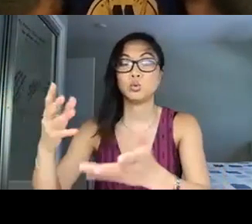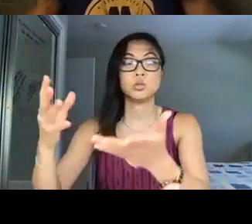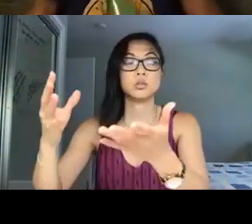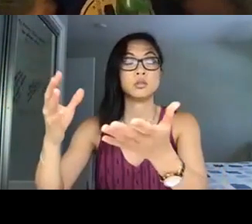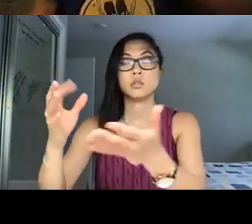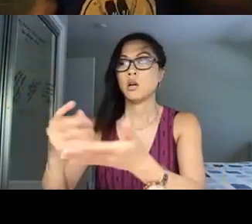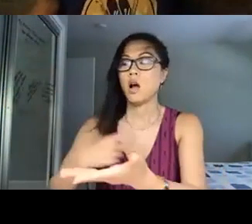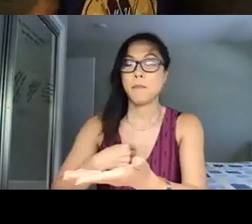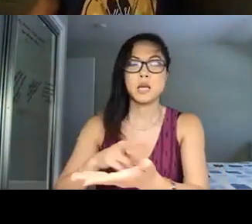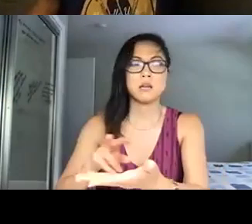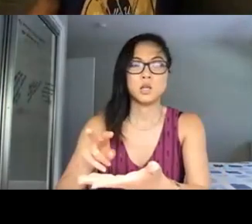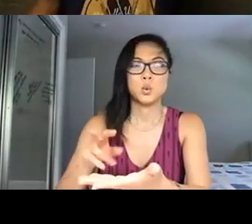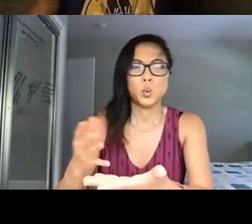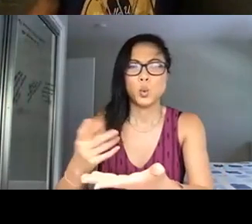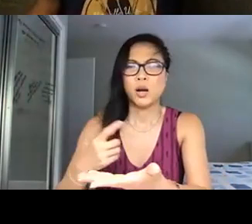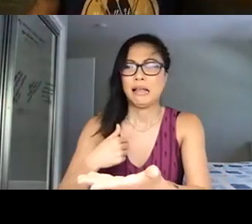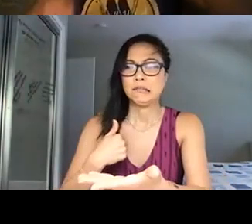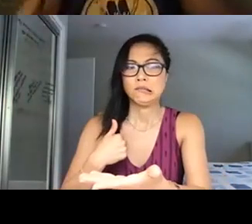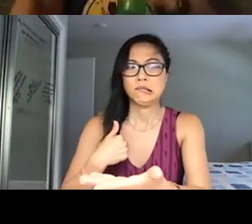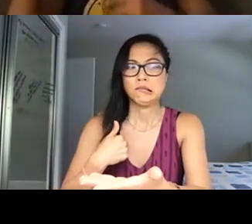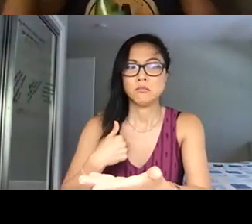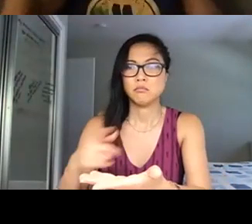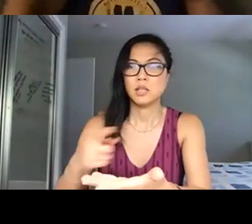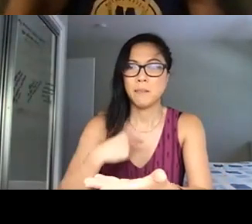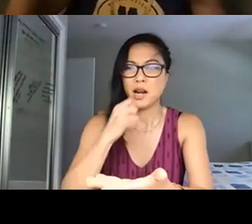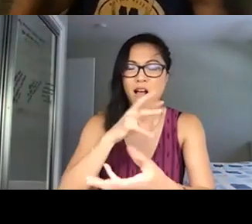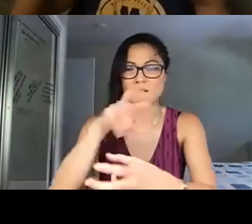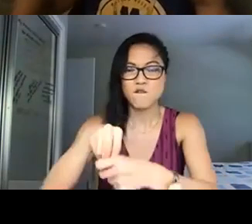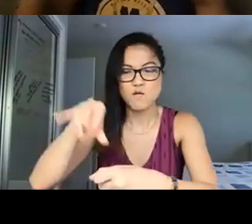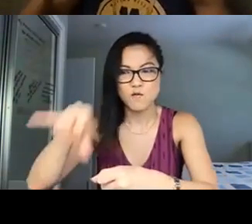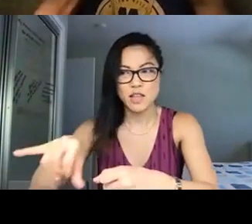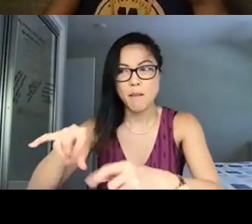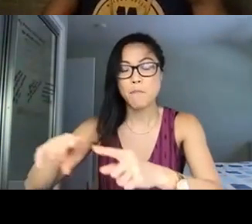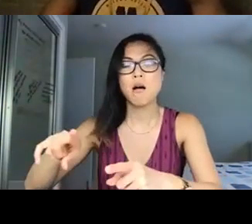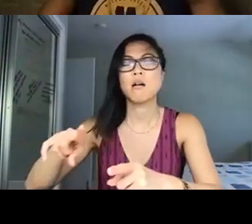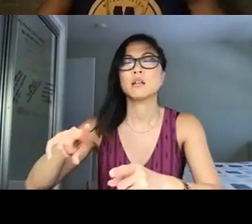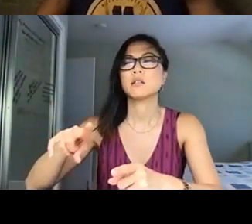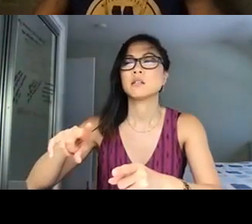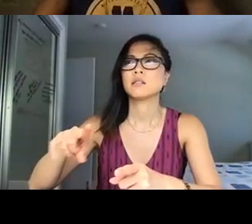It doesn't mean I don't advocate, but I don't present myself as being an authority figure in those area, right?